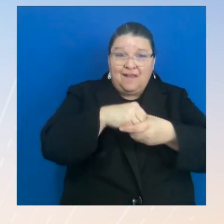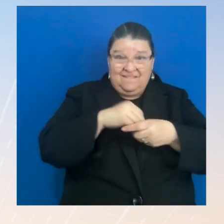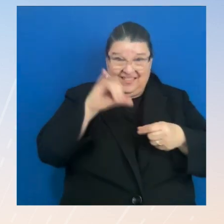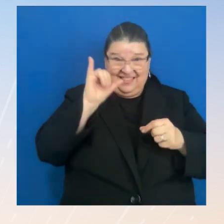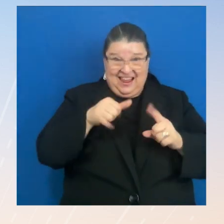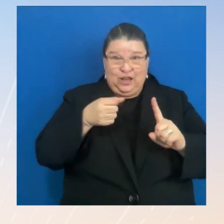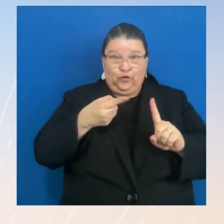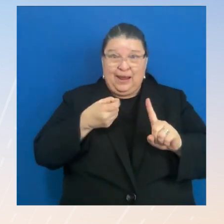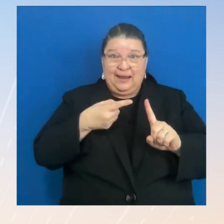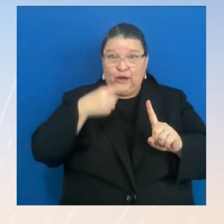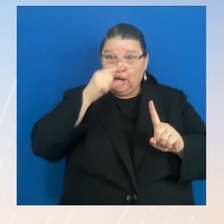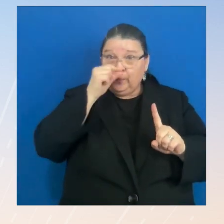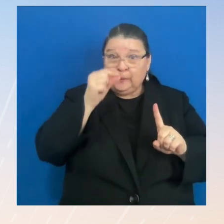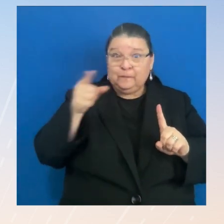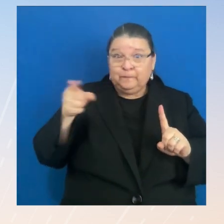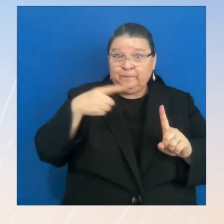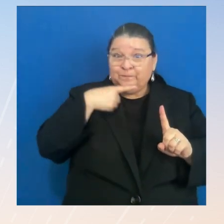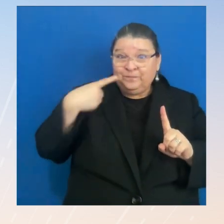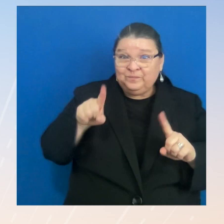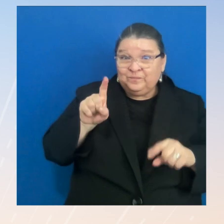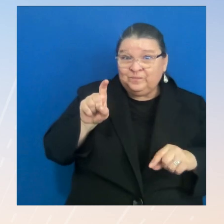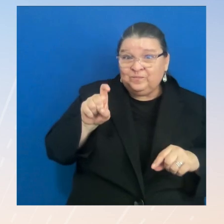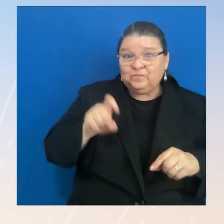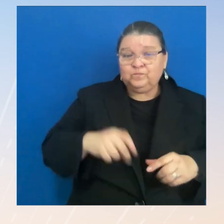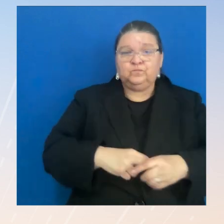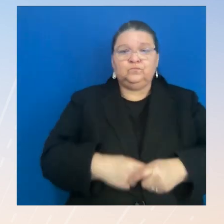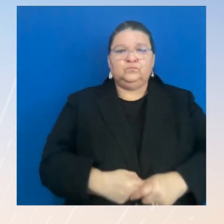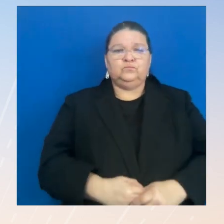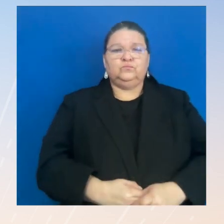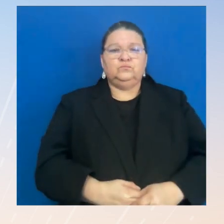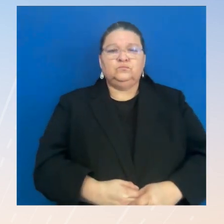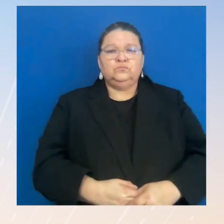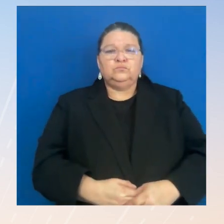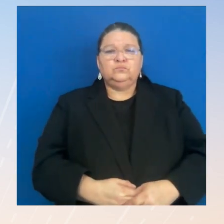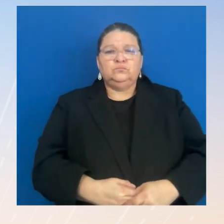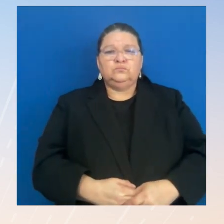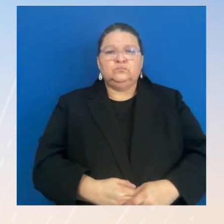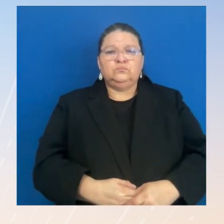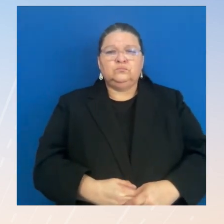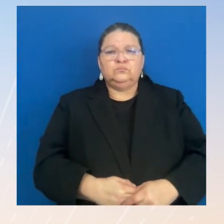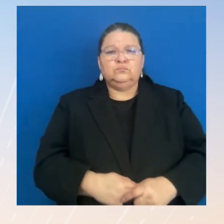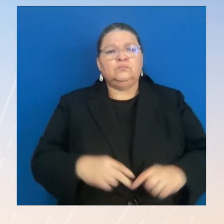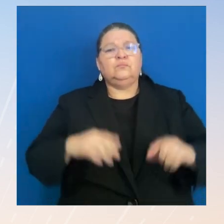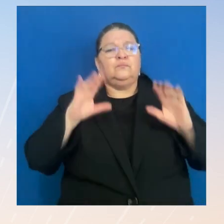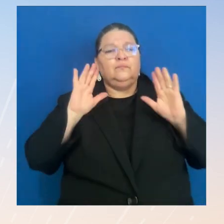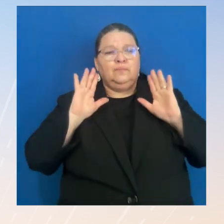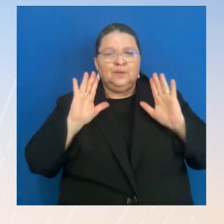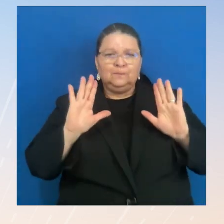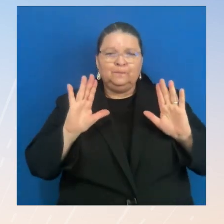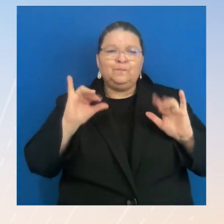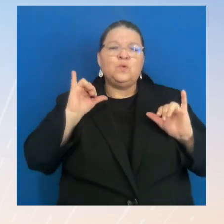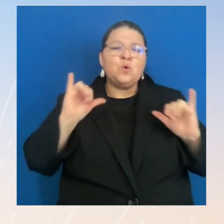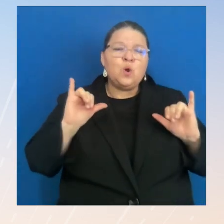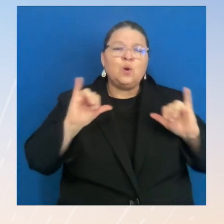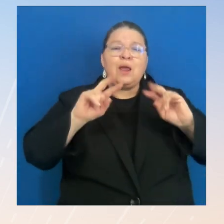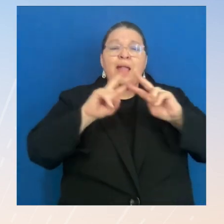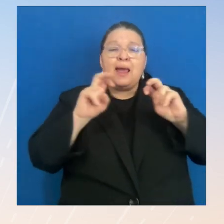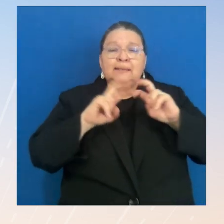And a big part of their assessment was related to where these planes would take off from and how would you get them into Ukraine.